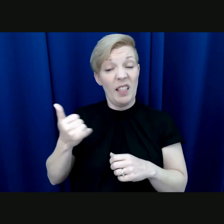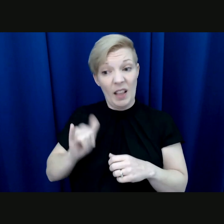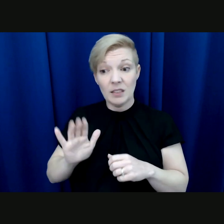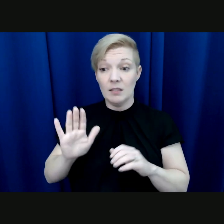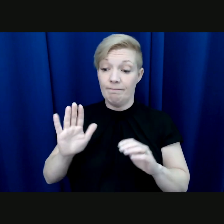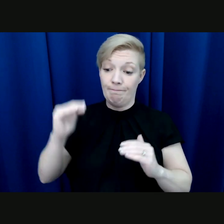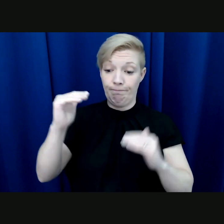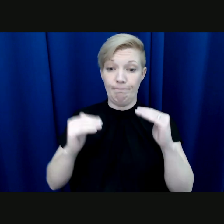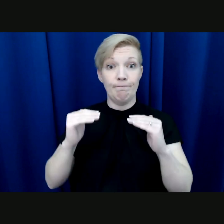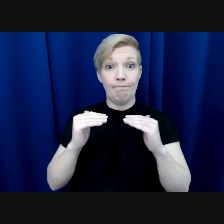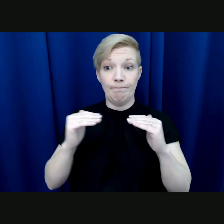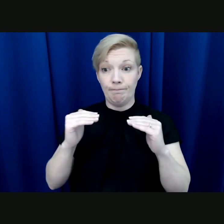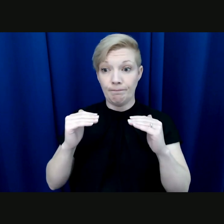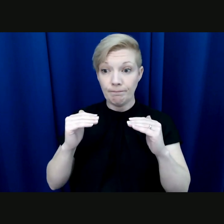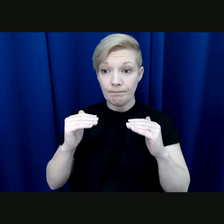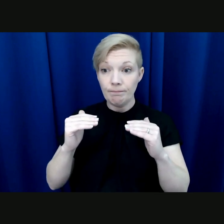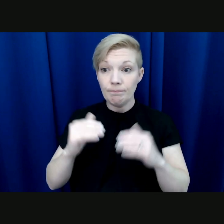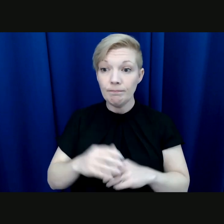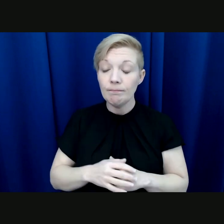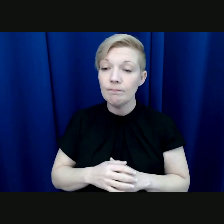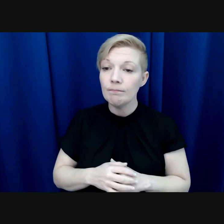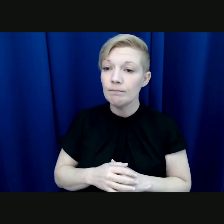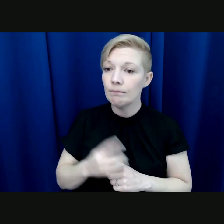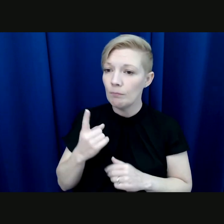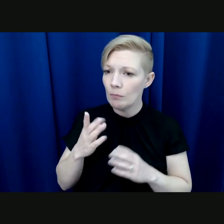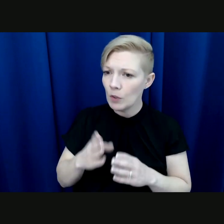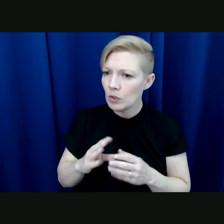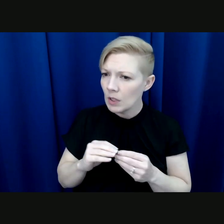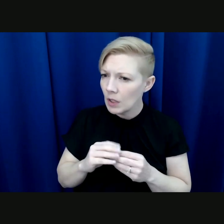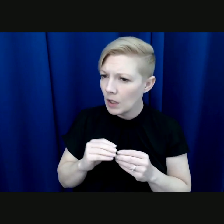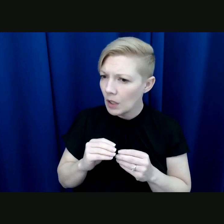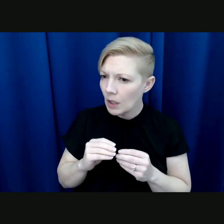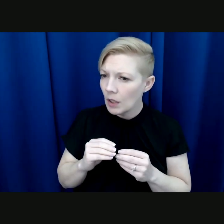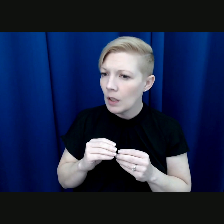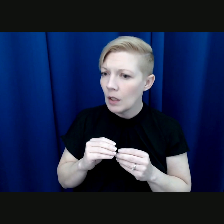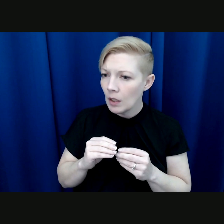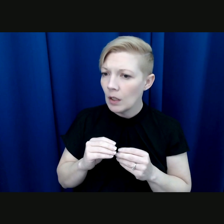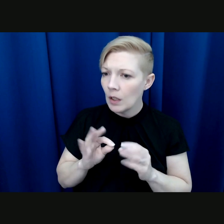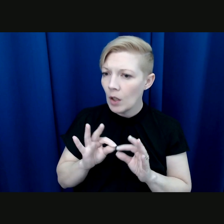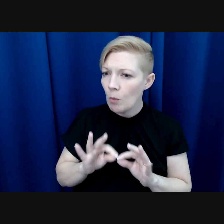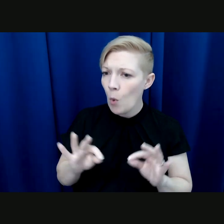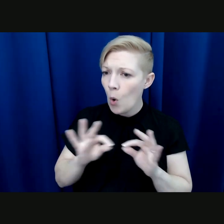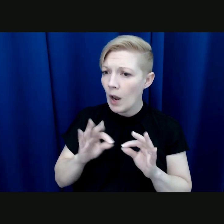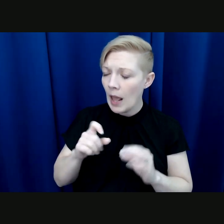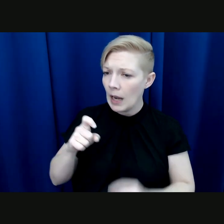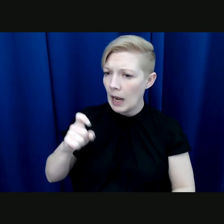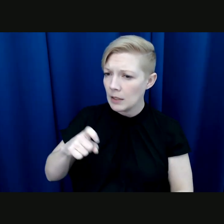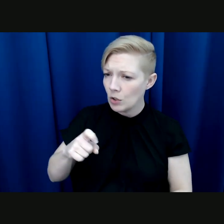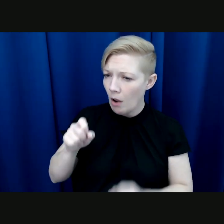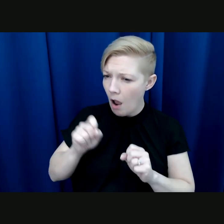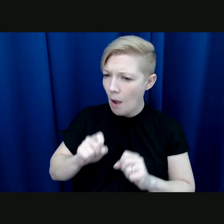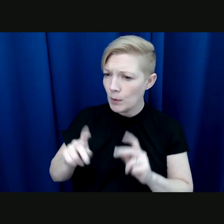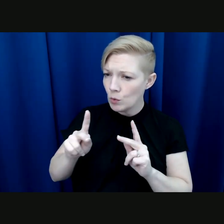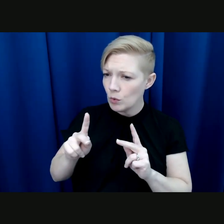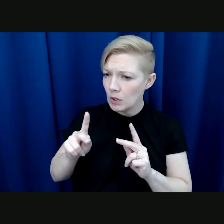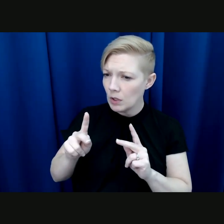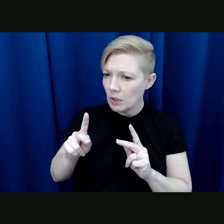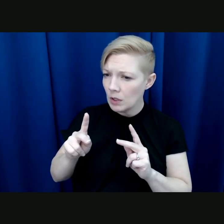Perspective, that's really important and important and necessary opportunity for us to share how many good things are happening